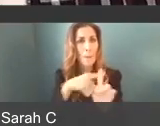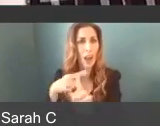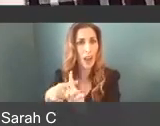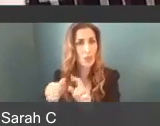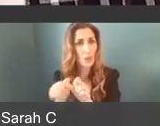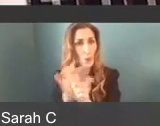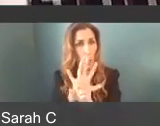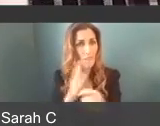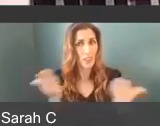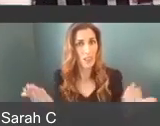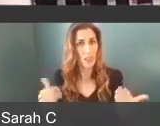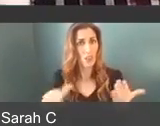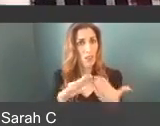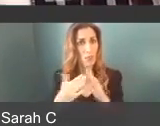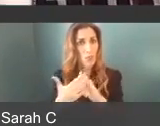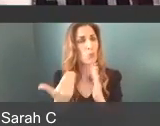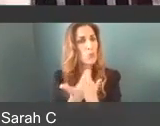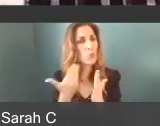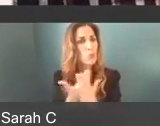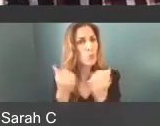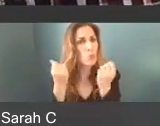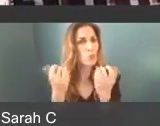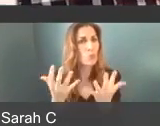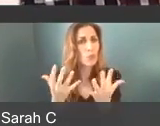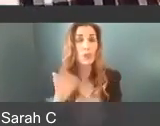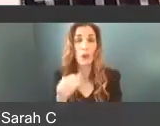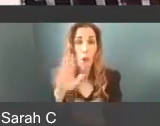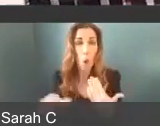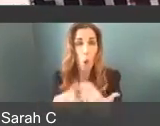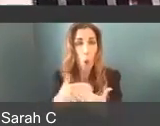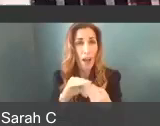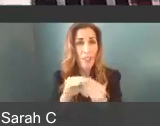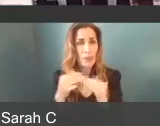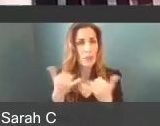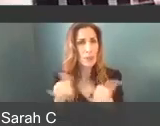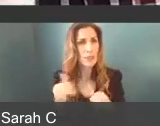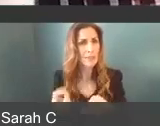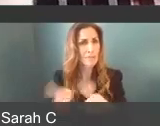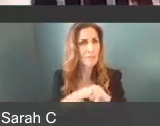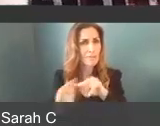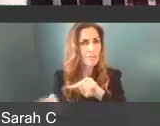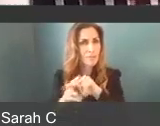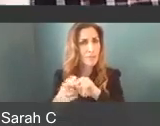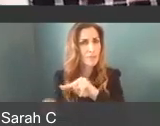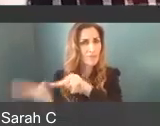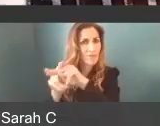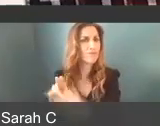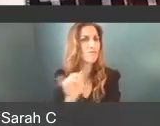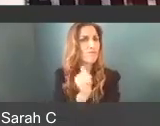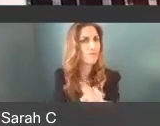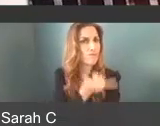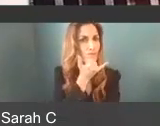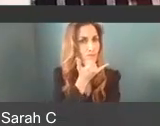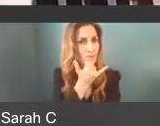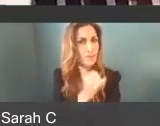community. All of our numbers continue to go in the wrong direction. As you will hear later, this